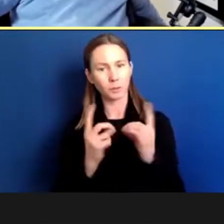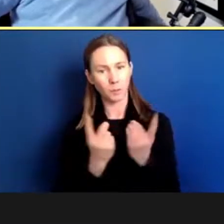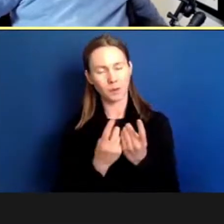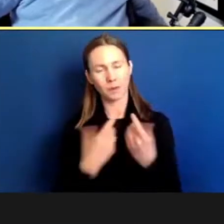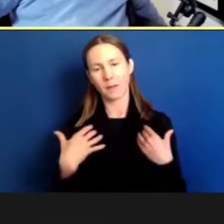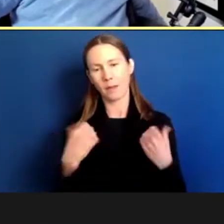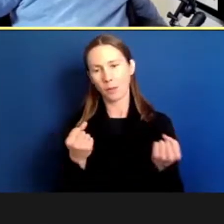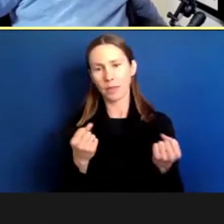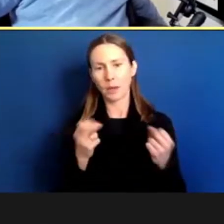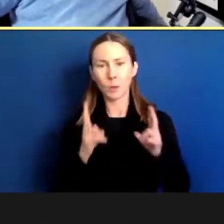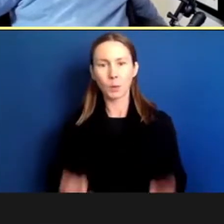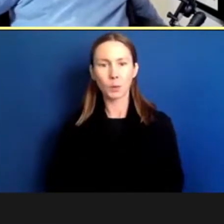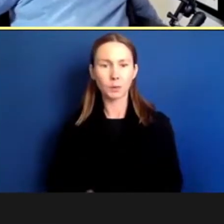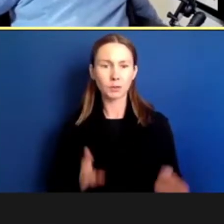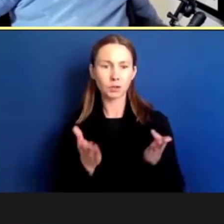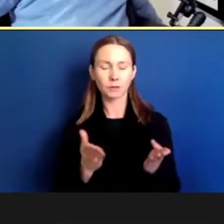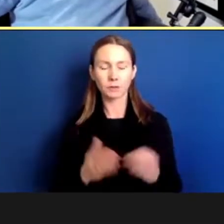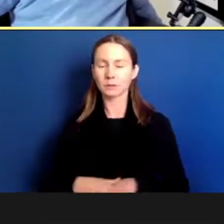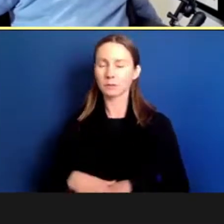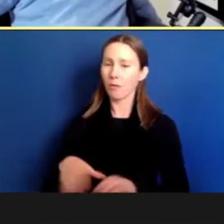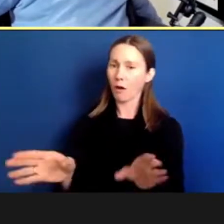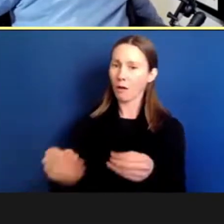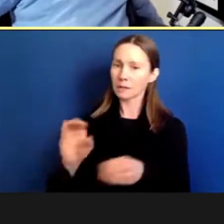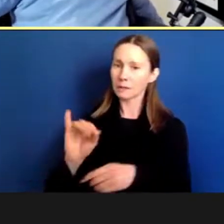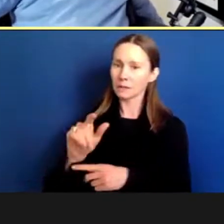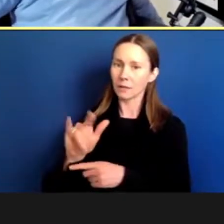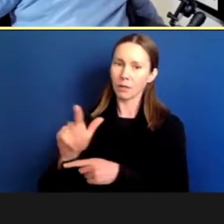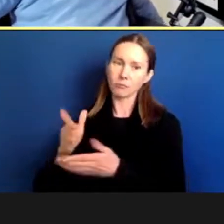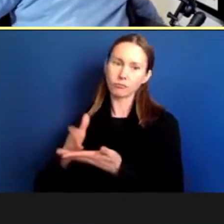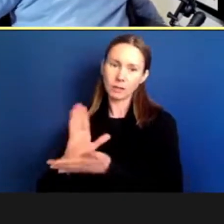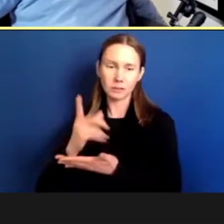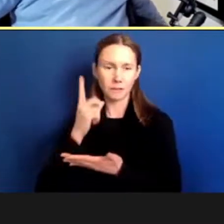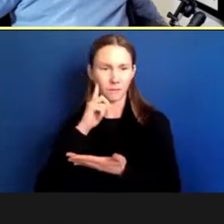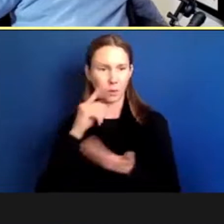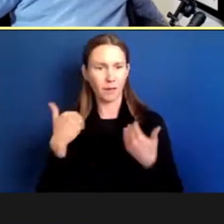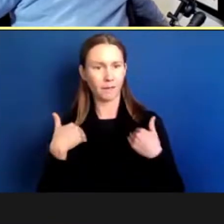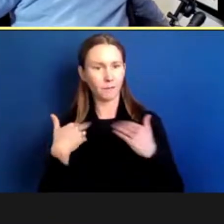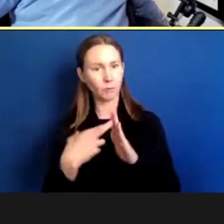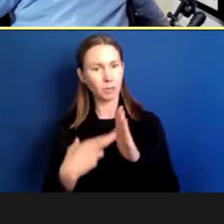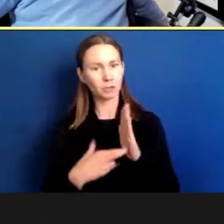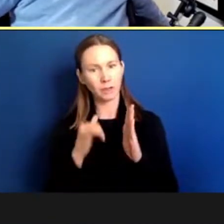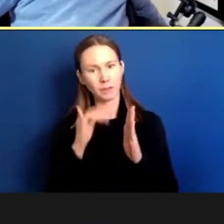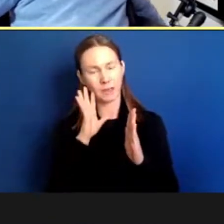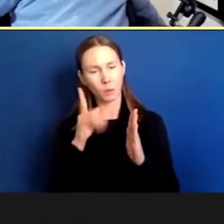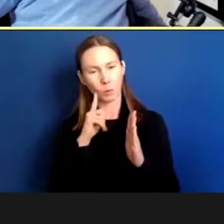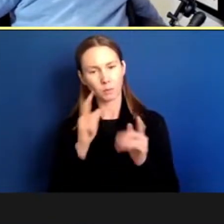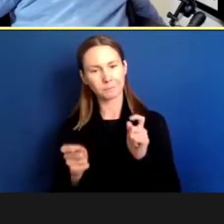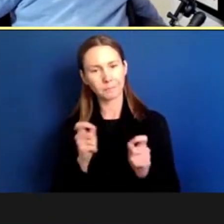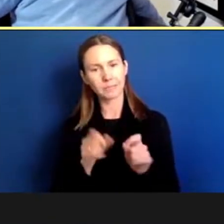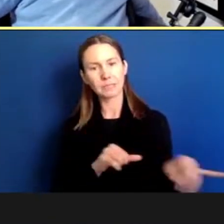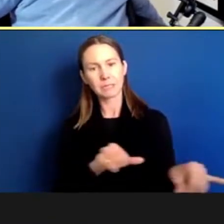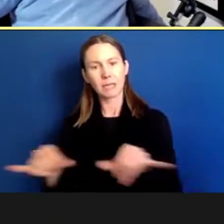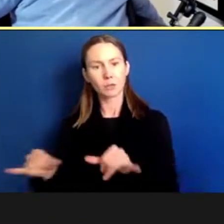Office for Civil Rights, to promulgate regulations adopting these critical [indiscernable] standards and adopting scoping requirements.